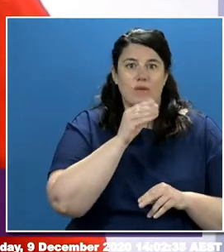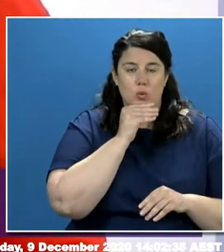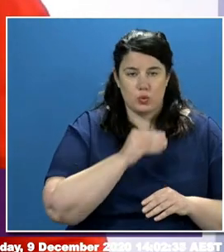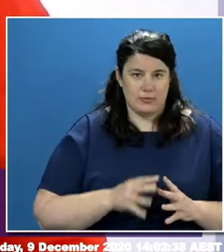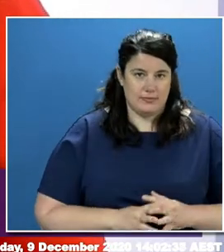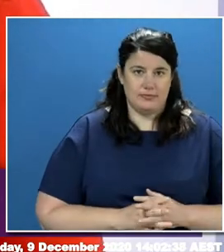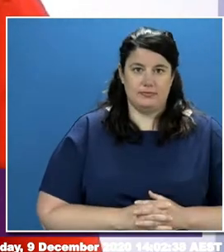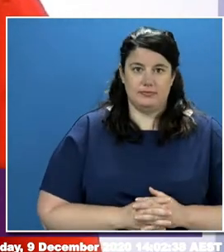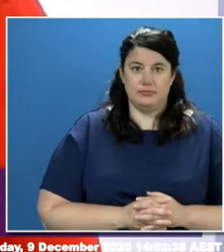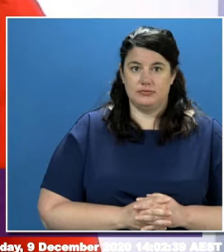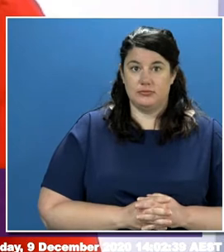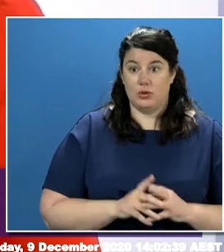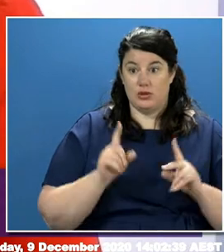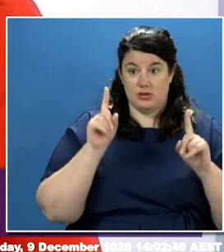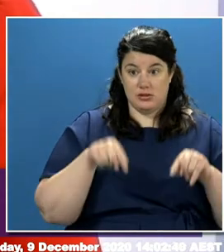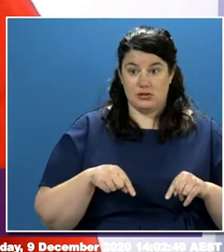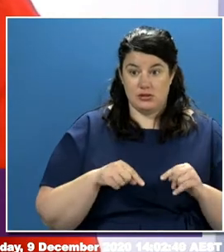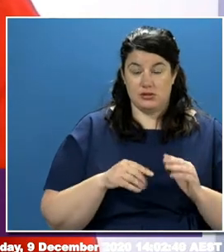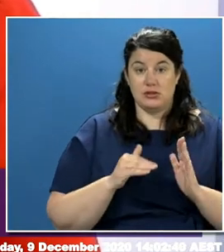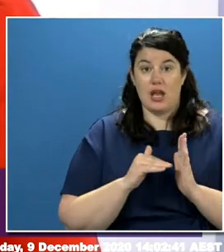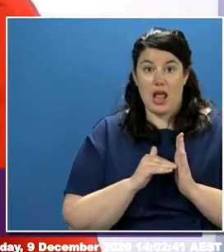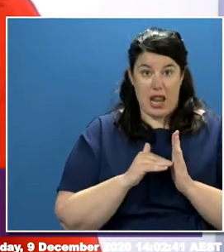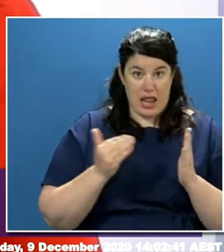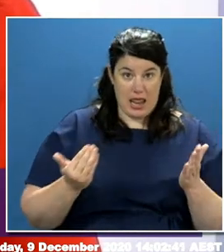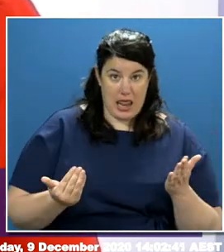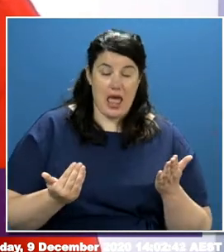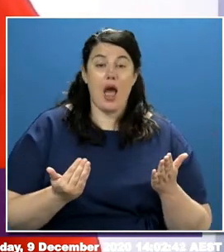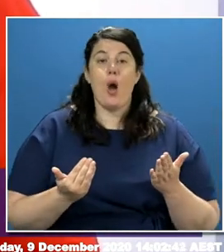So we will start now, and our next session will continue